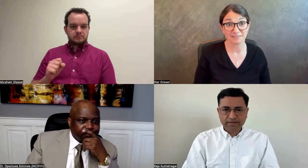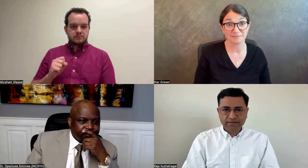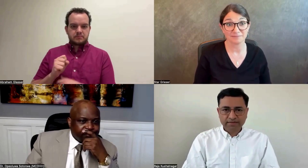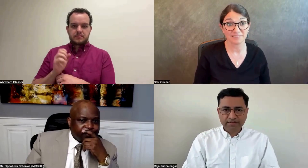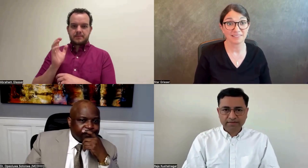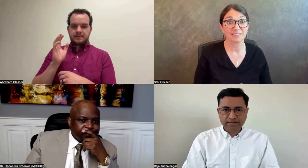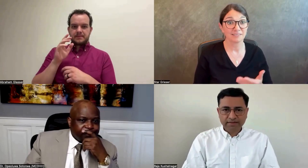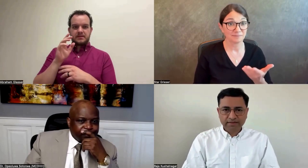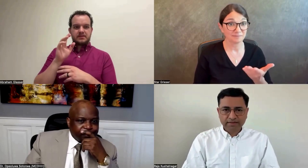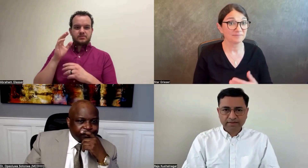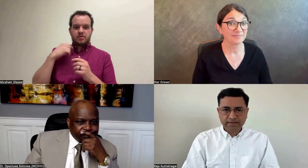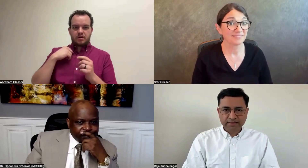Dr. Glasser here. Yes.